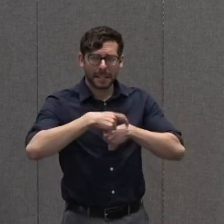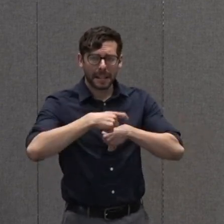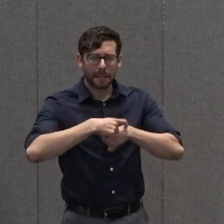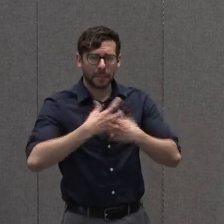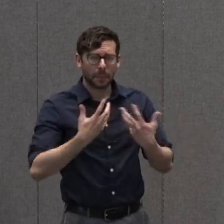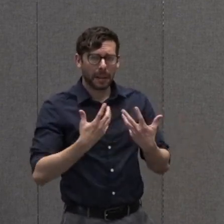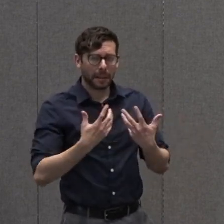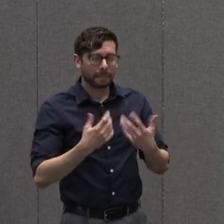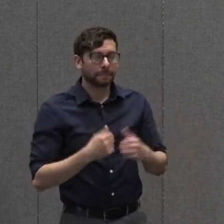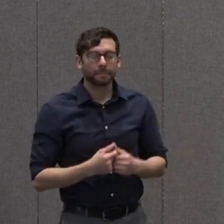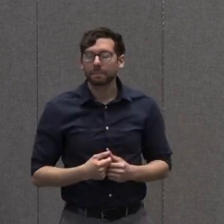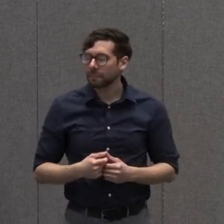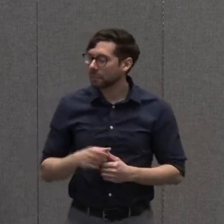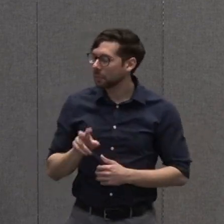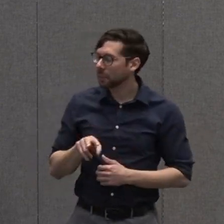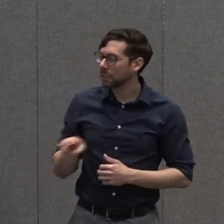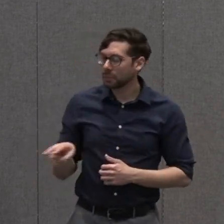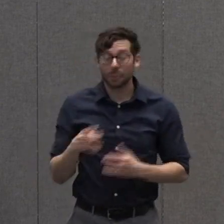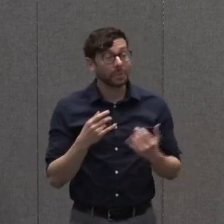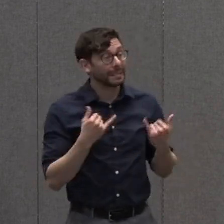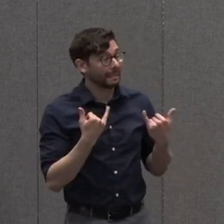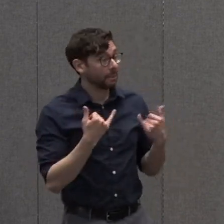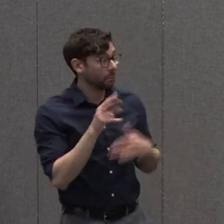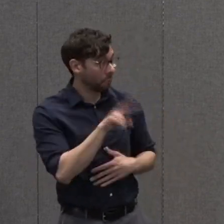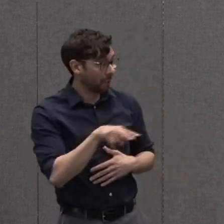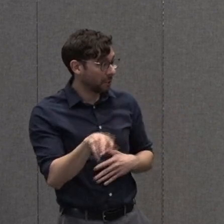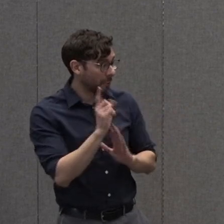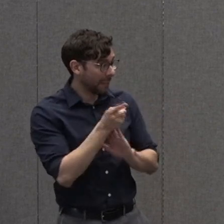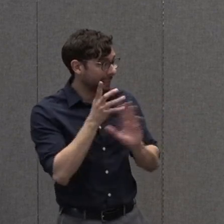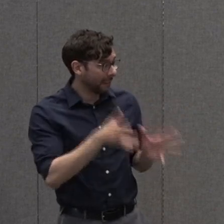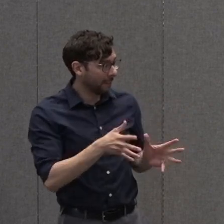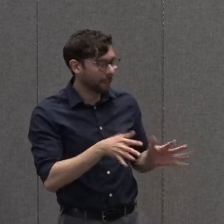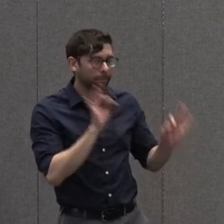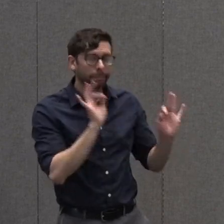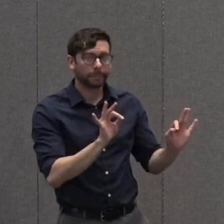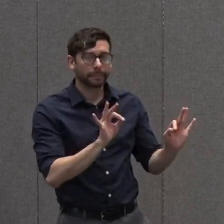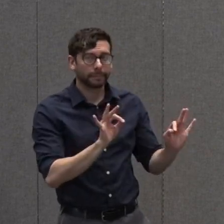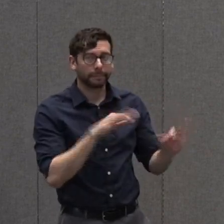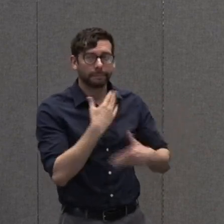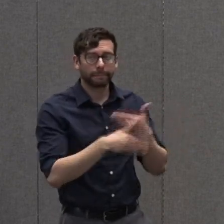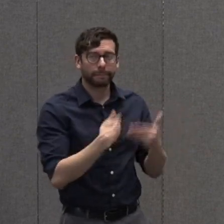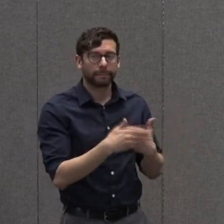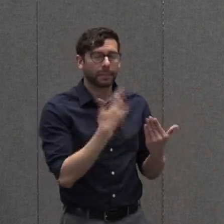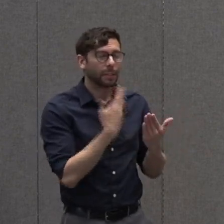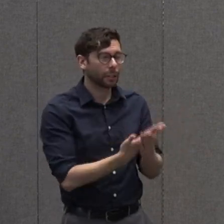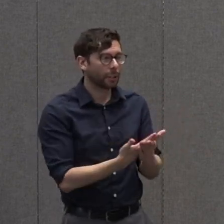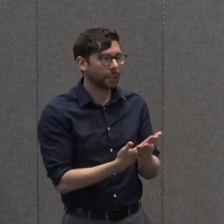We still have 22 minutes, okay, so we're doing pretty good. That's a beautiful snake, it really is.